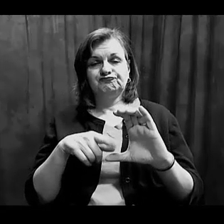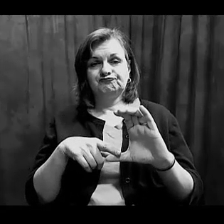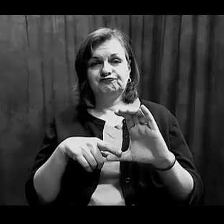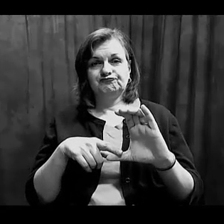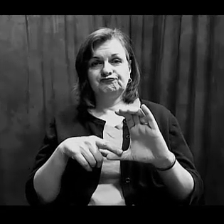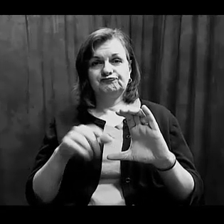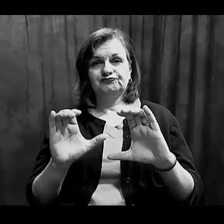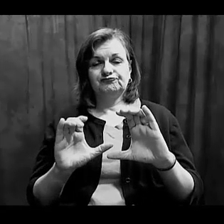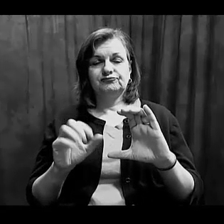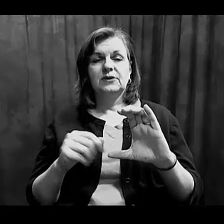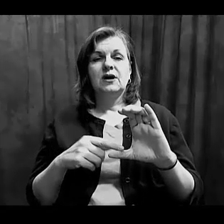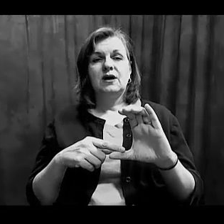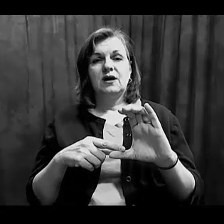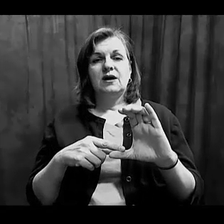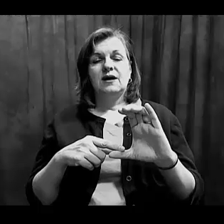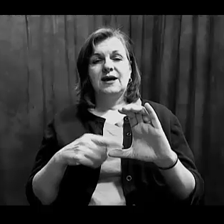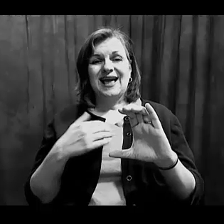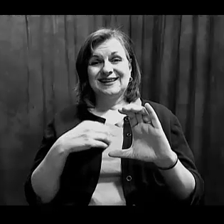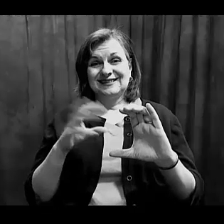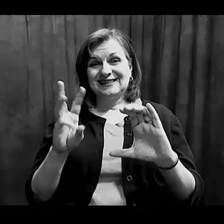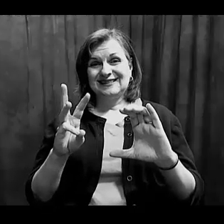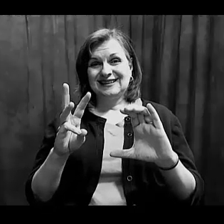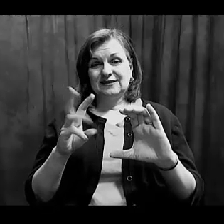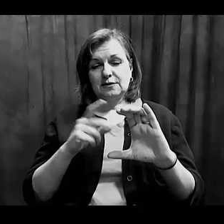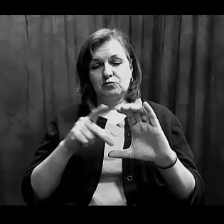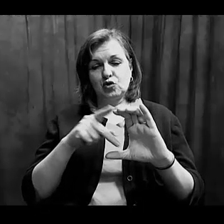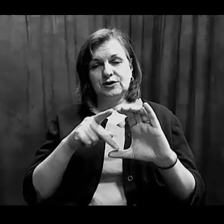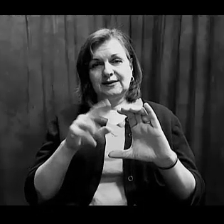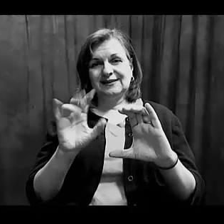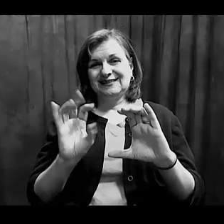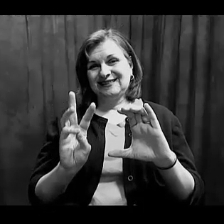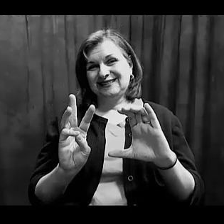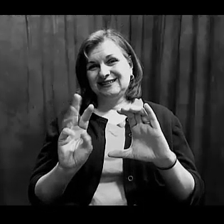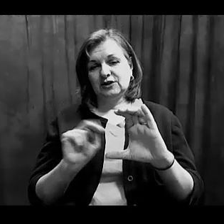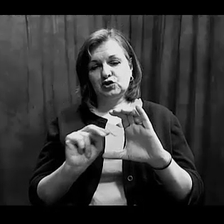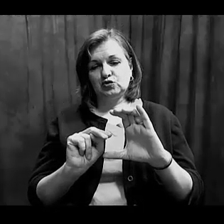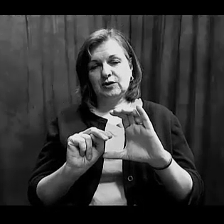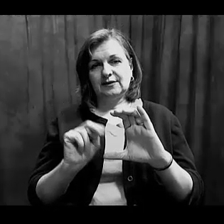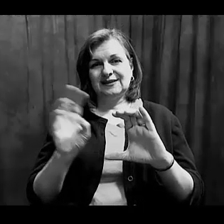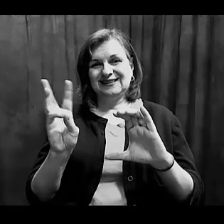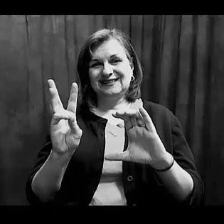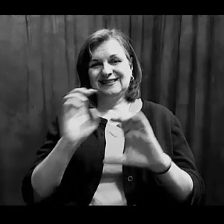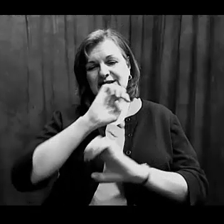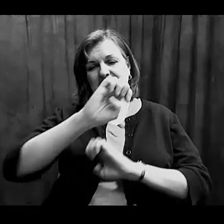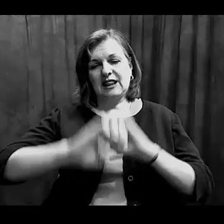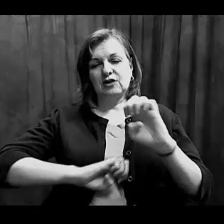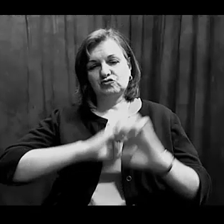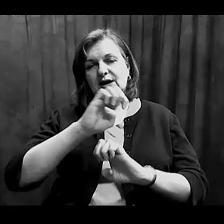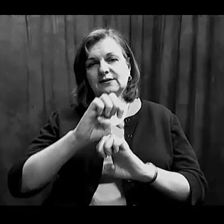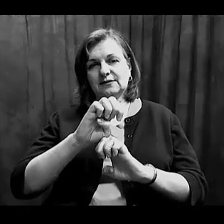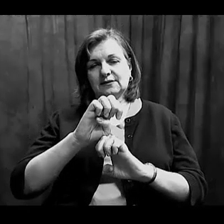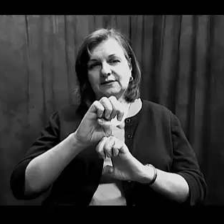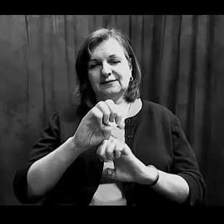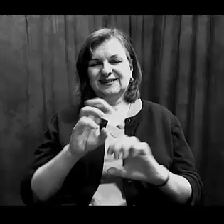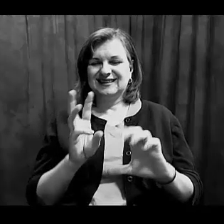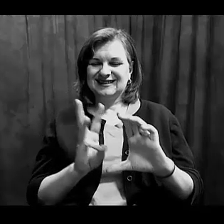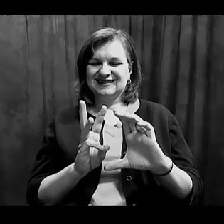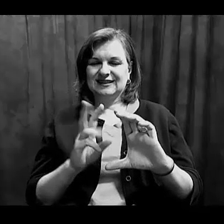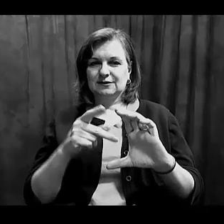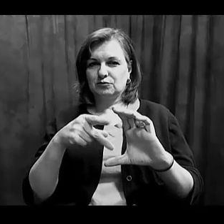we take carbon and we said that it has six protons six neutrons six electrons